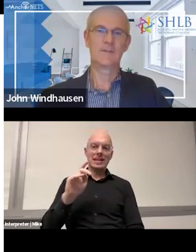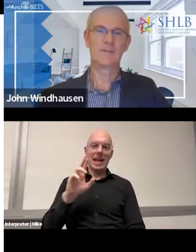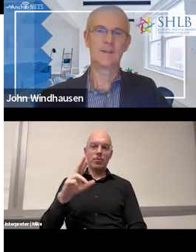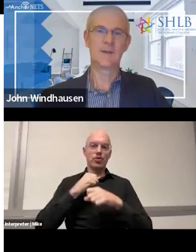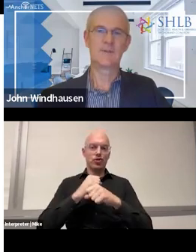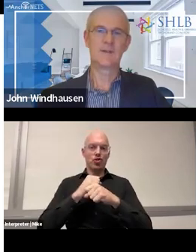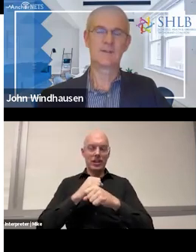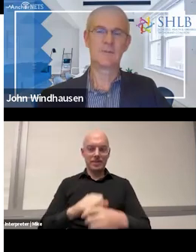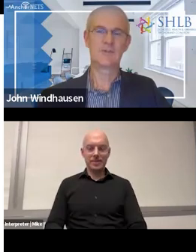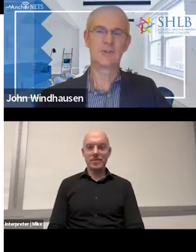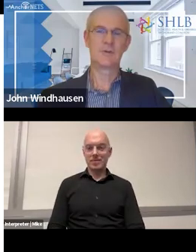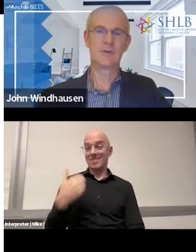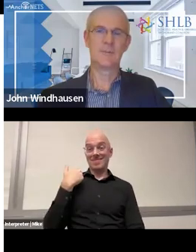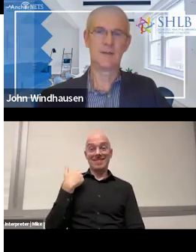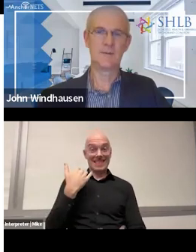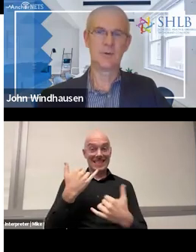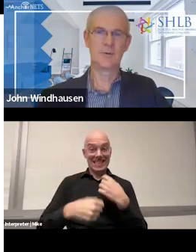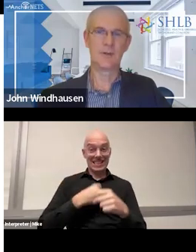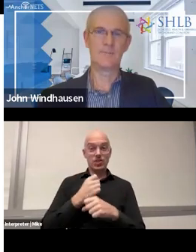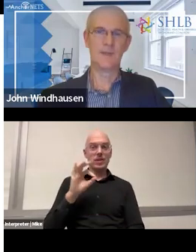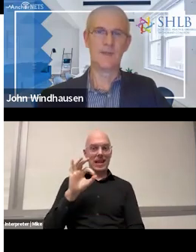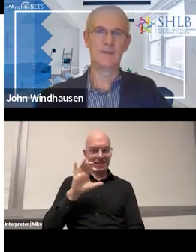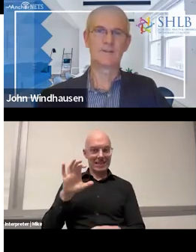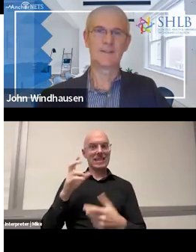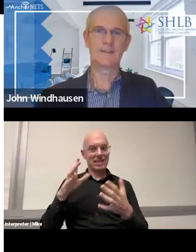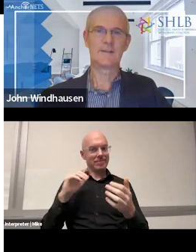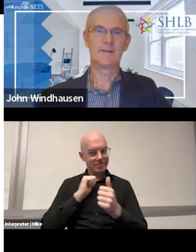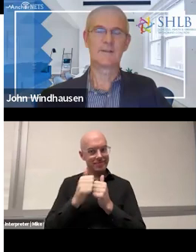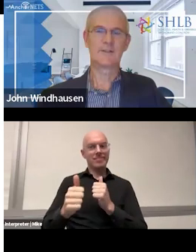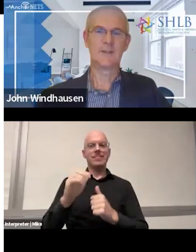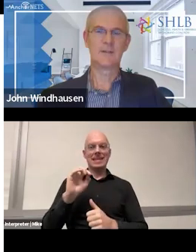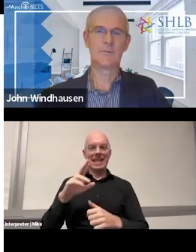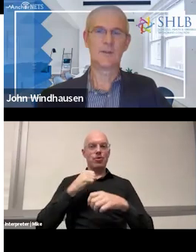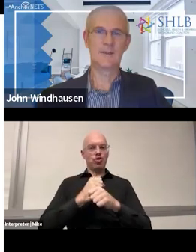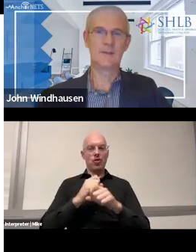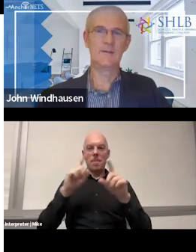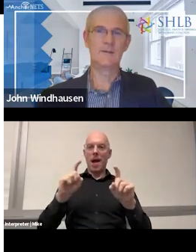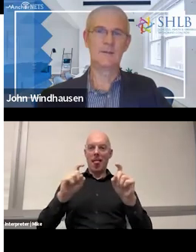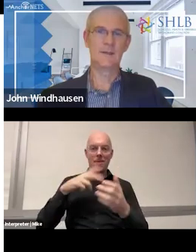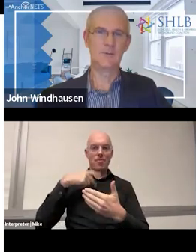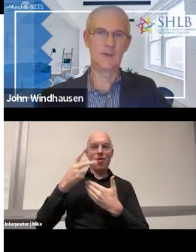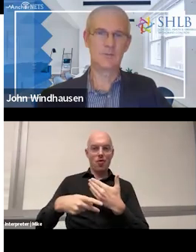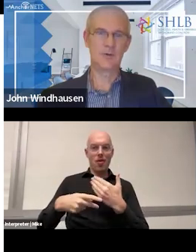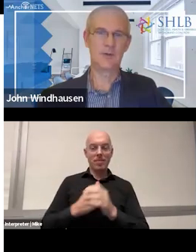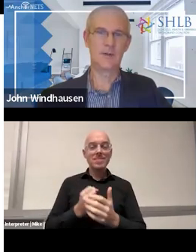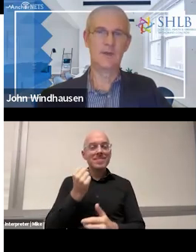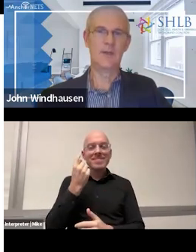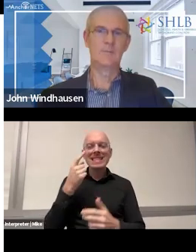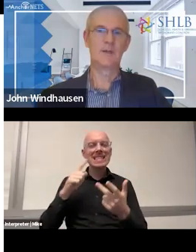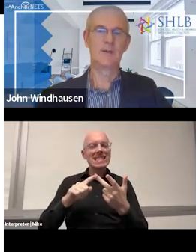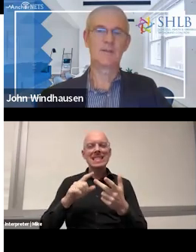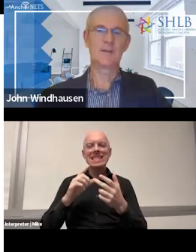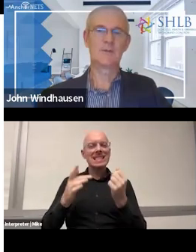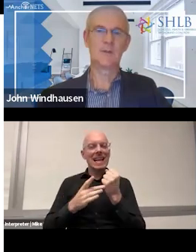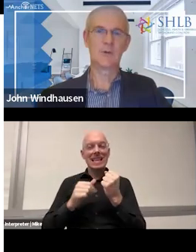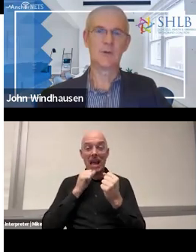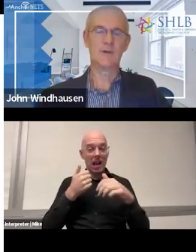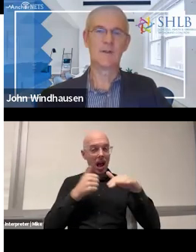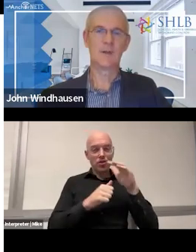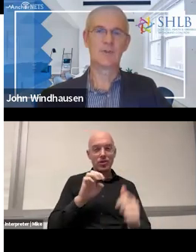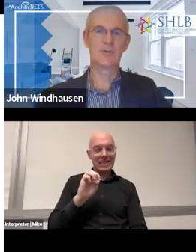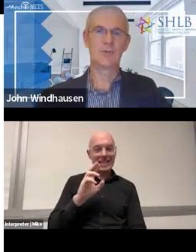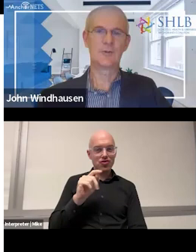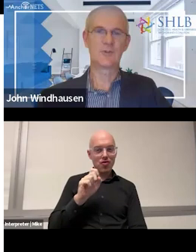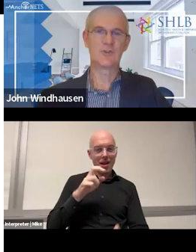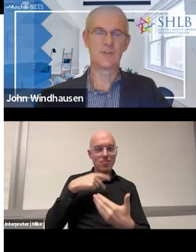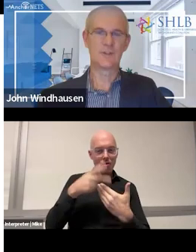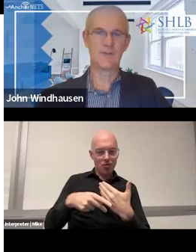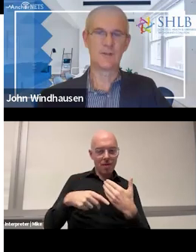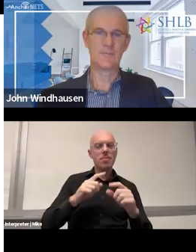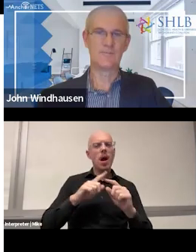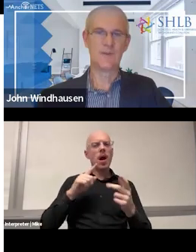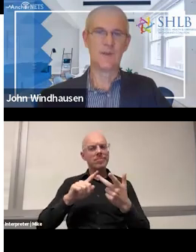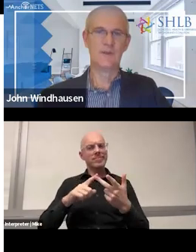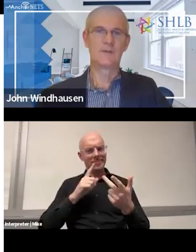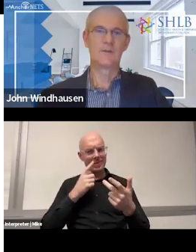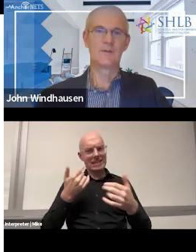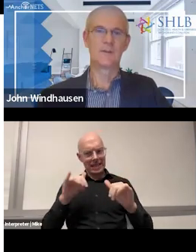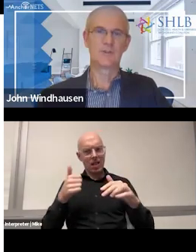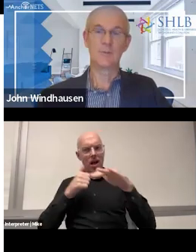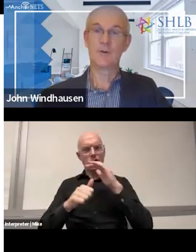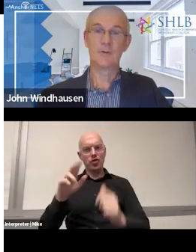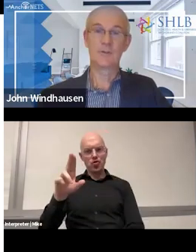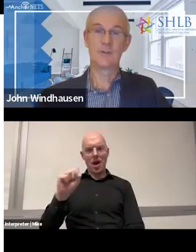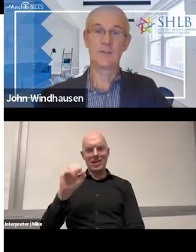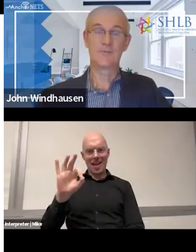John Windhausen: Earlier this year the Fcc. Adopted a cyber security pilot program. Now, technically, this is not within the E rate program, but it is under the umbrella of the larger Universal Service Fund.